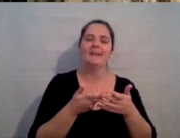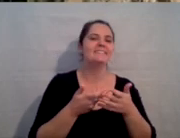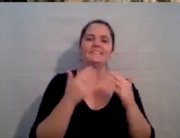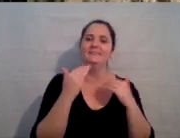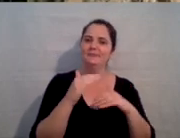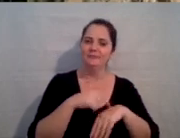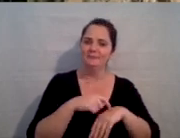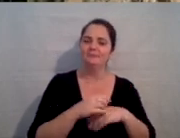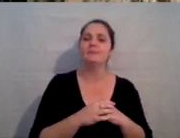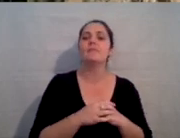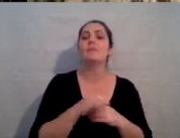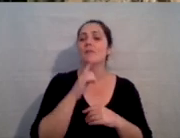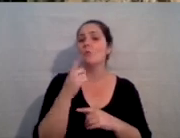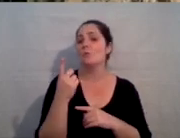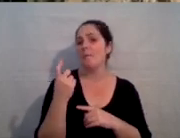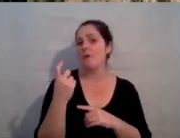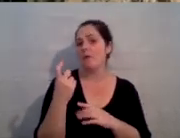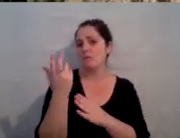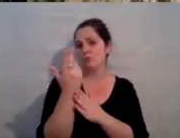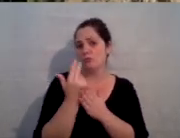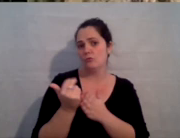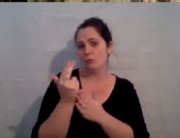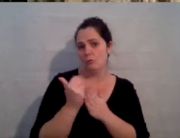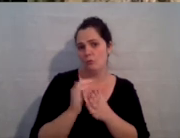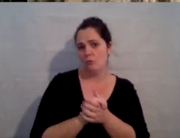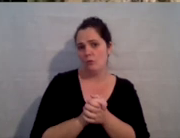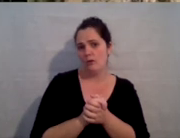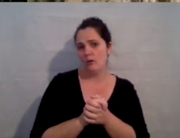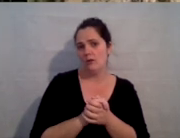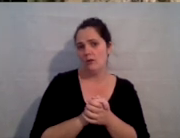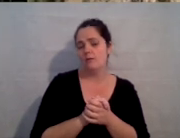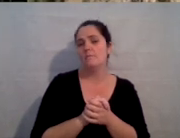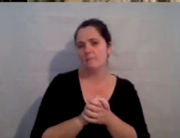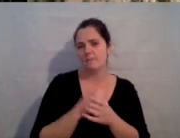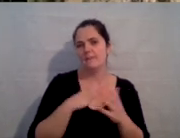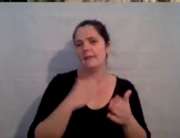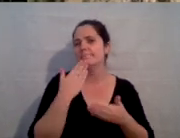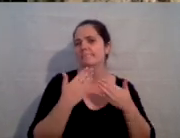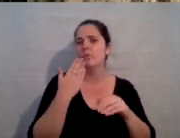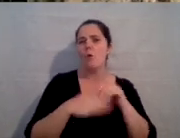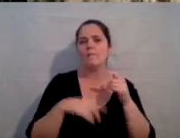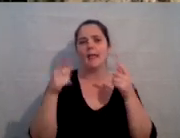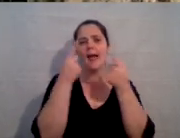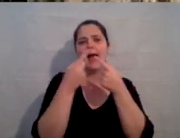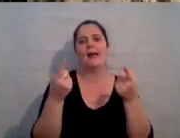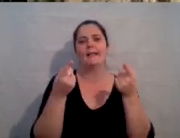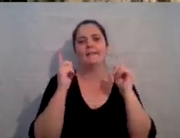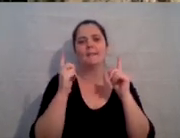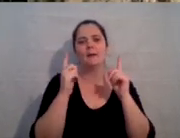go into the final drawing is what the value of academic life drawing is. As I said at the beginning the value of academic life drawing is